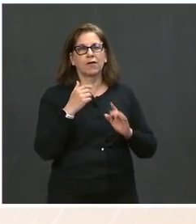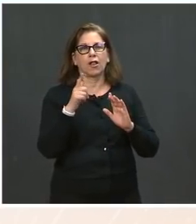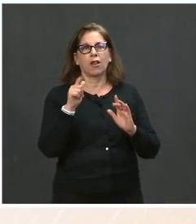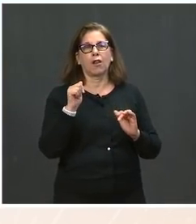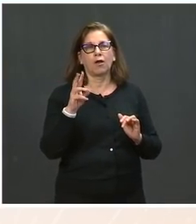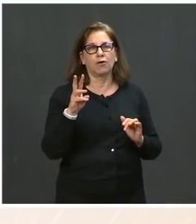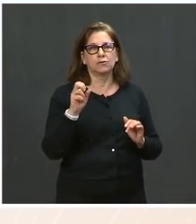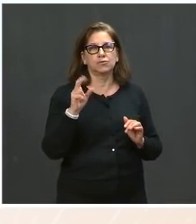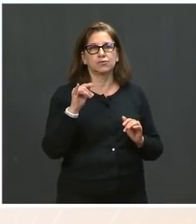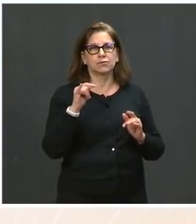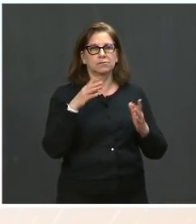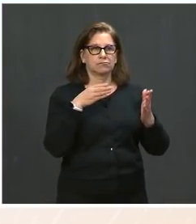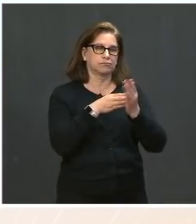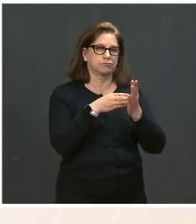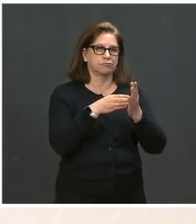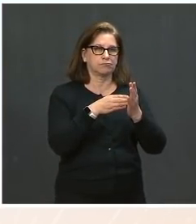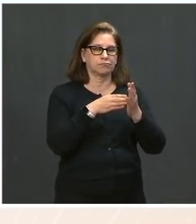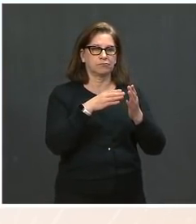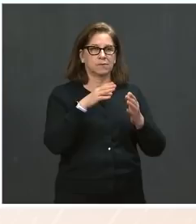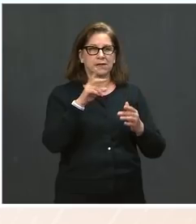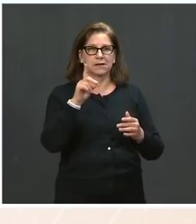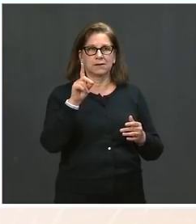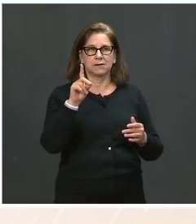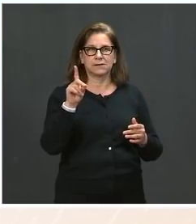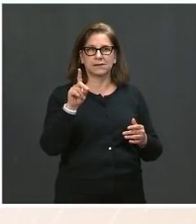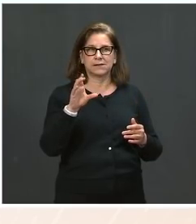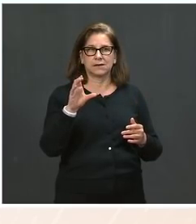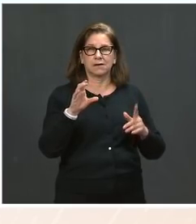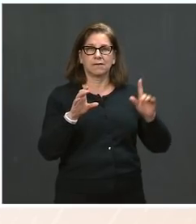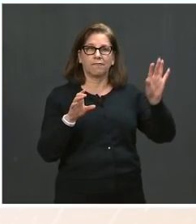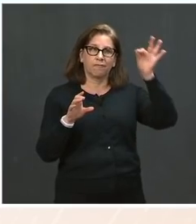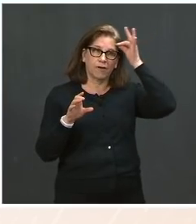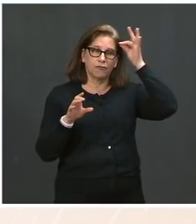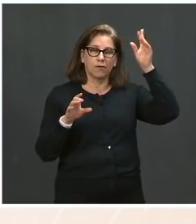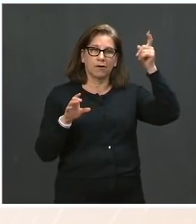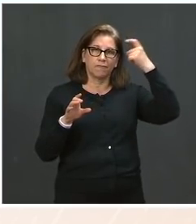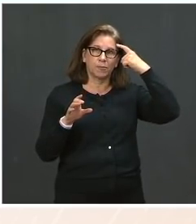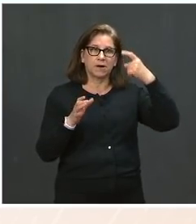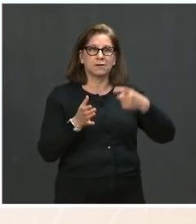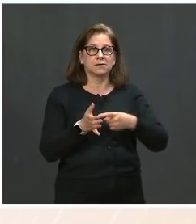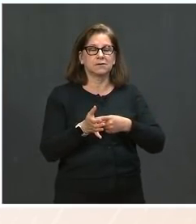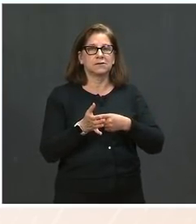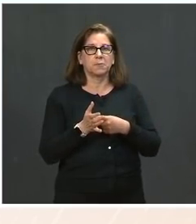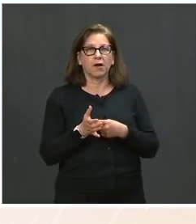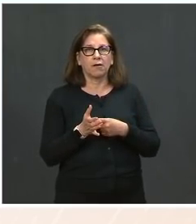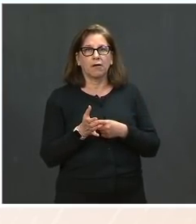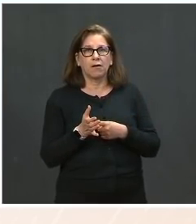demanding that cruise liners be able to operate again. And Florida's Attorney General said the suit